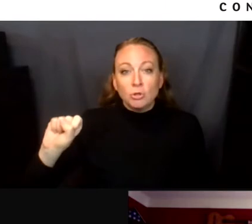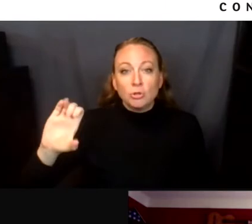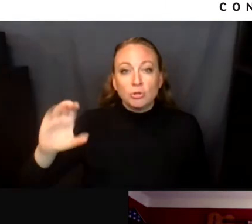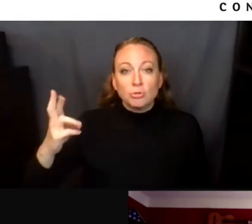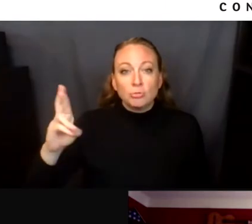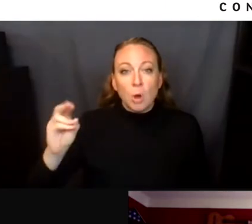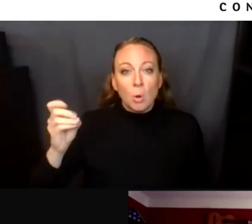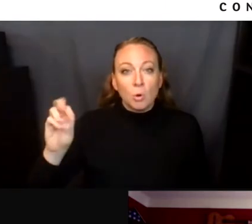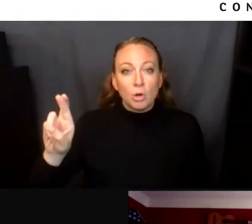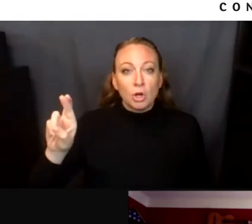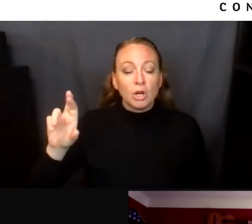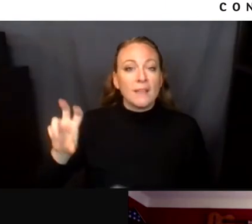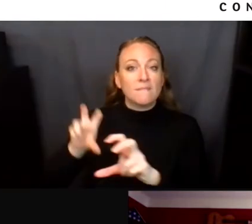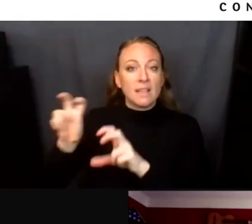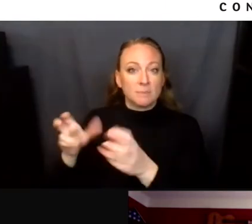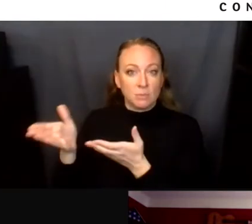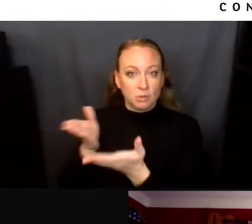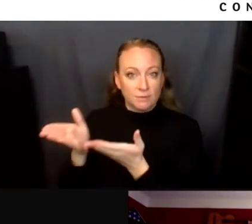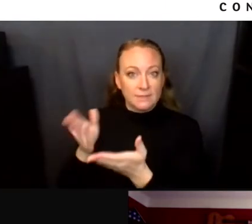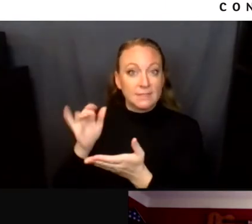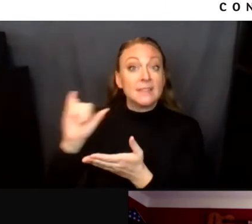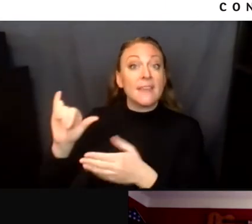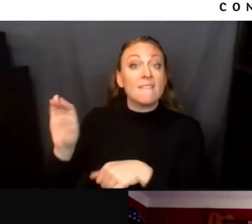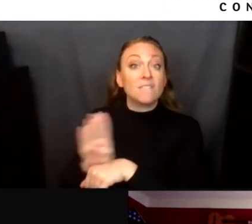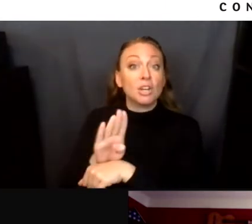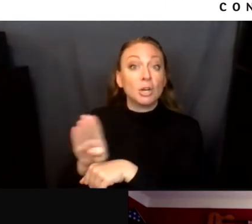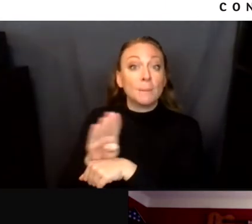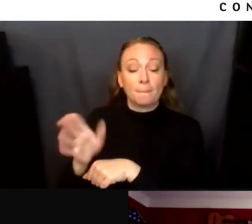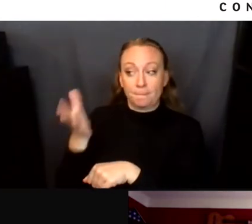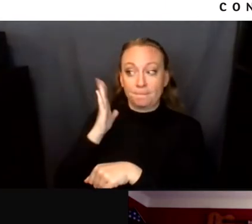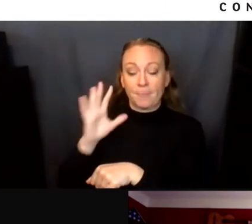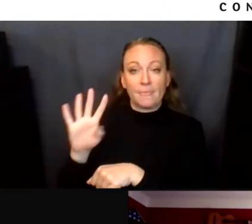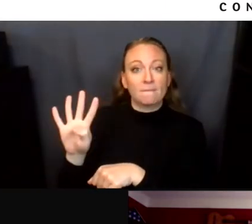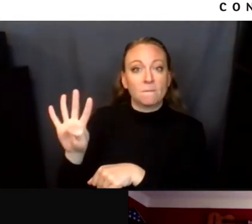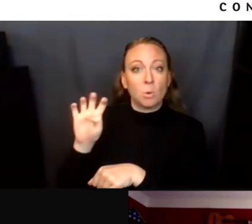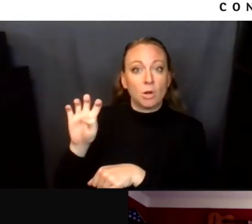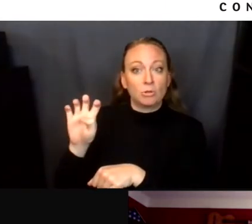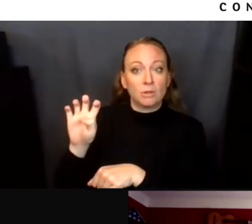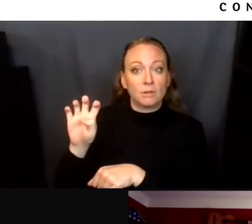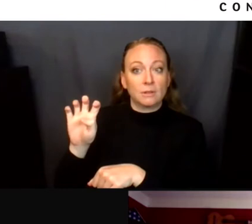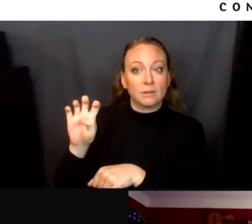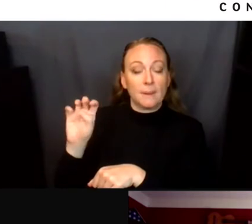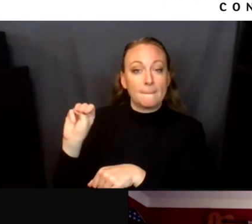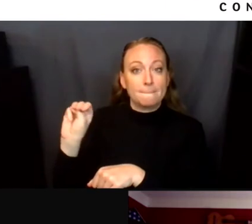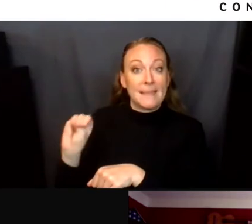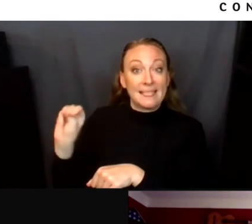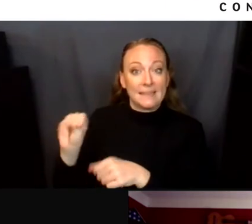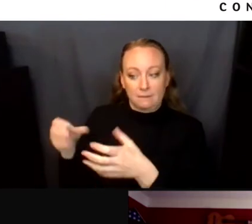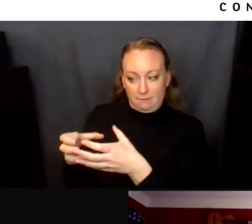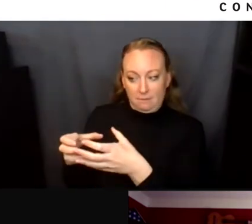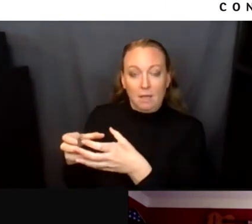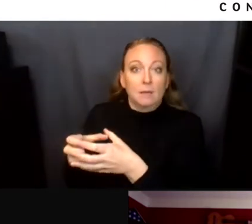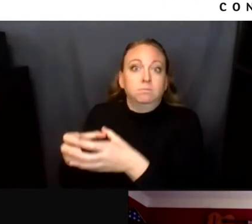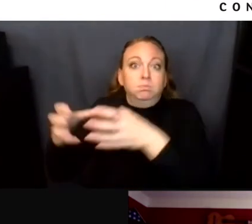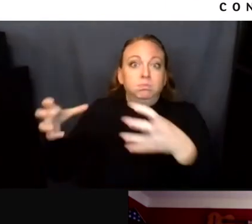A firm that he grew from 400 million to 4 billion in managing investments.